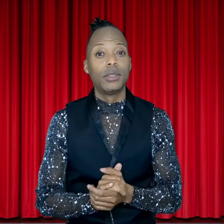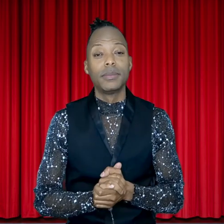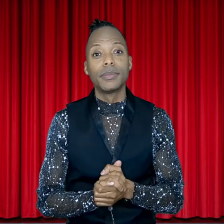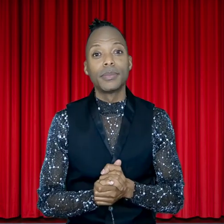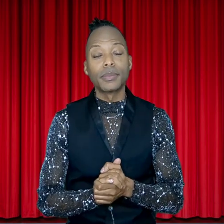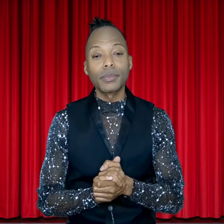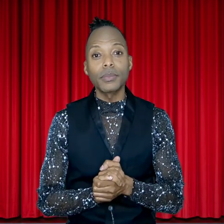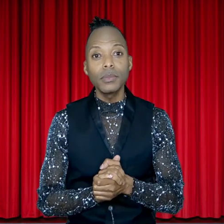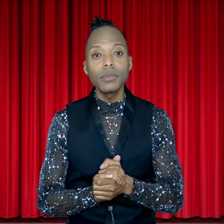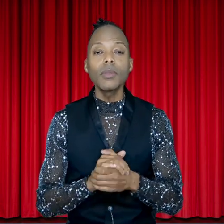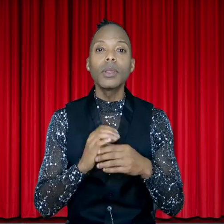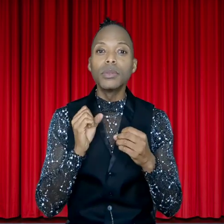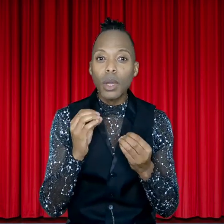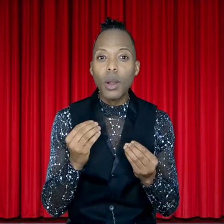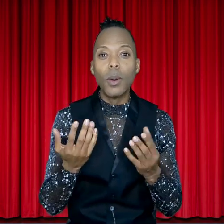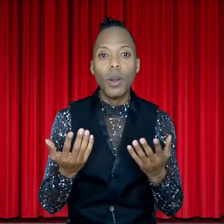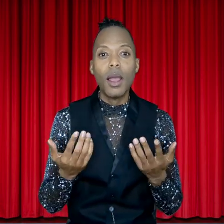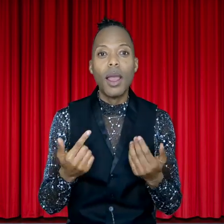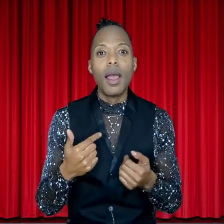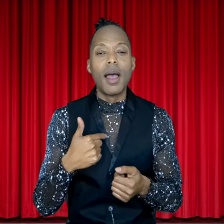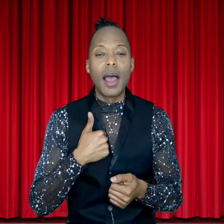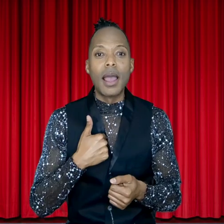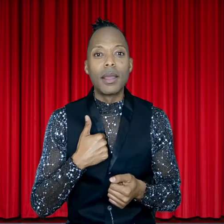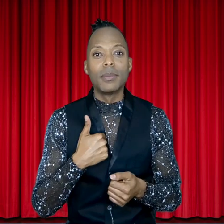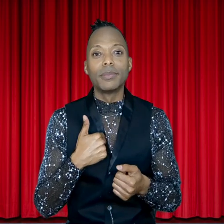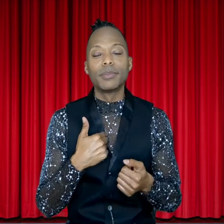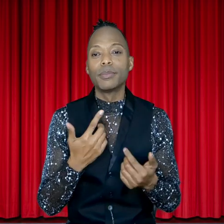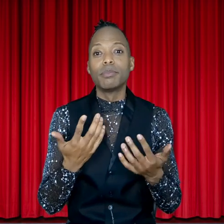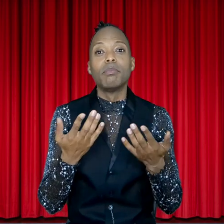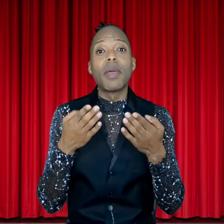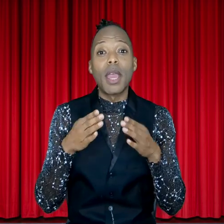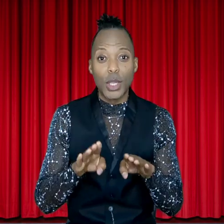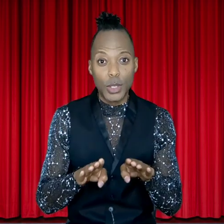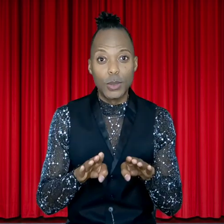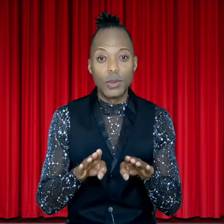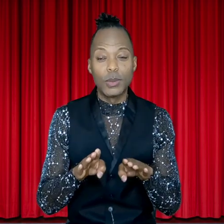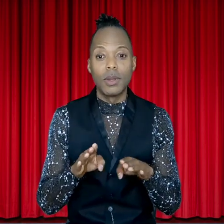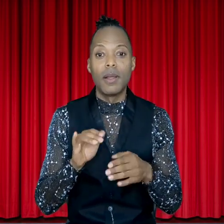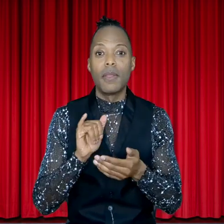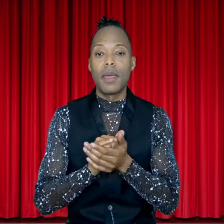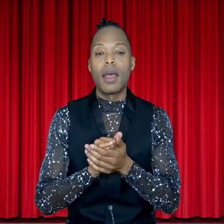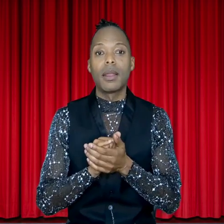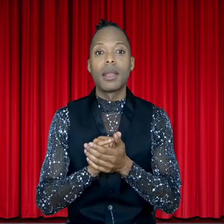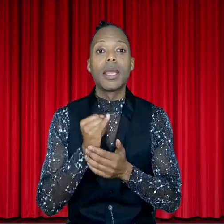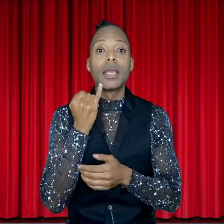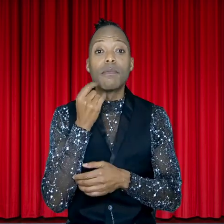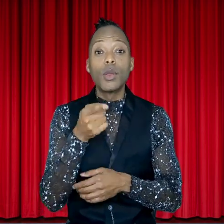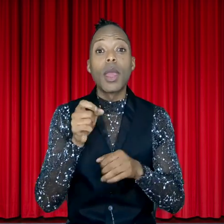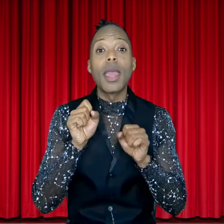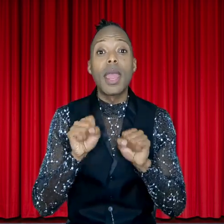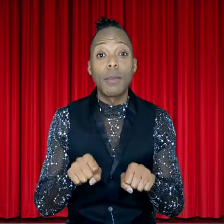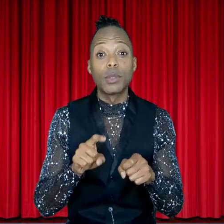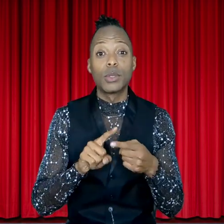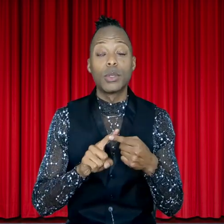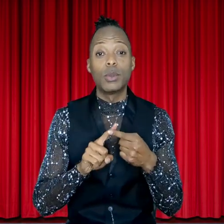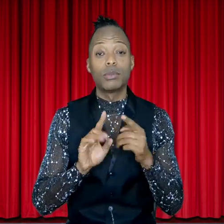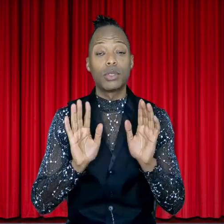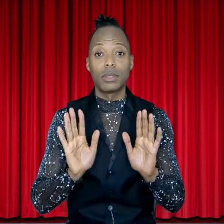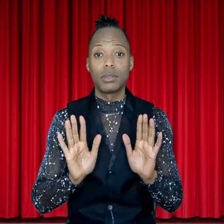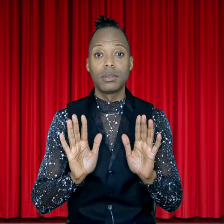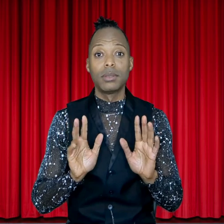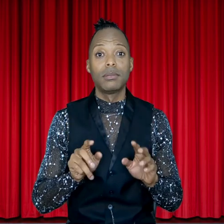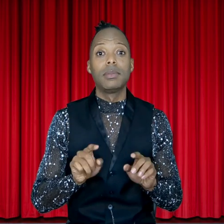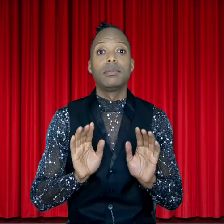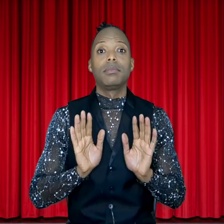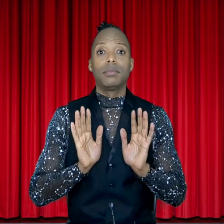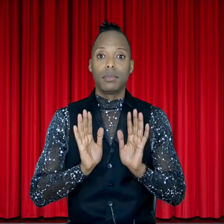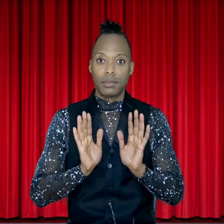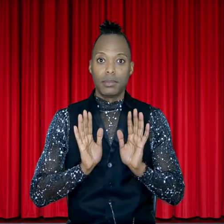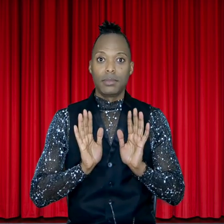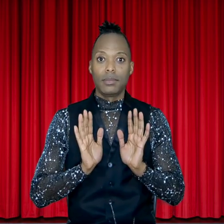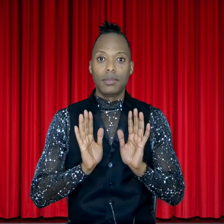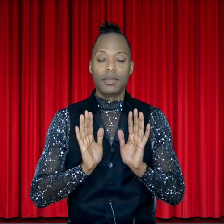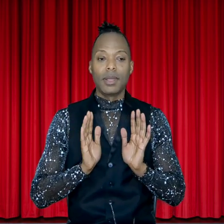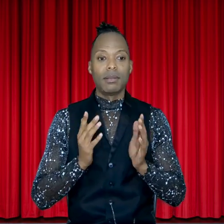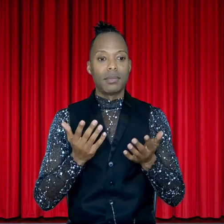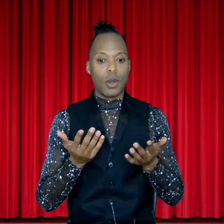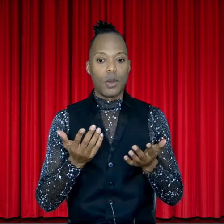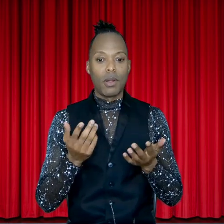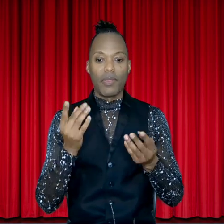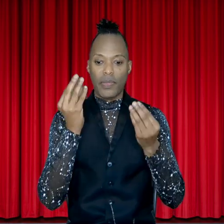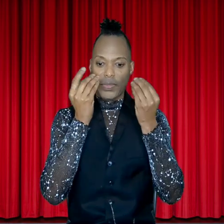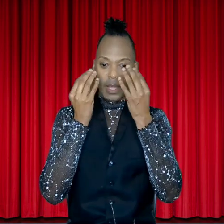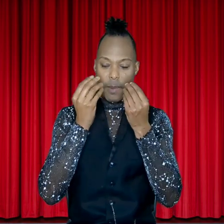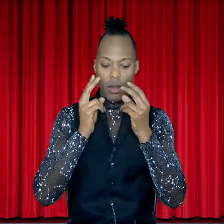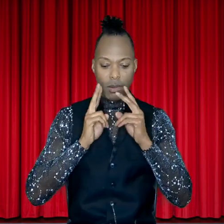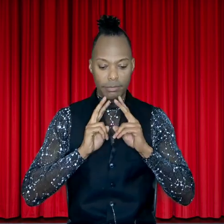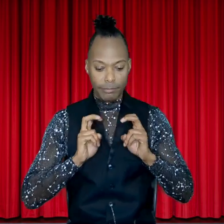I bet you if you're able to pause, step back, think, and unpack you have the ability